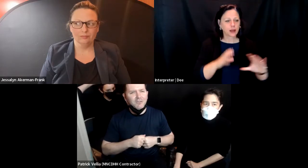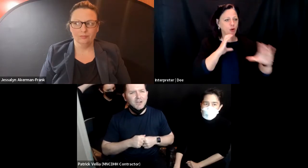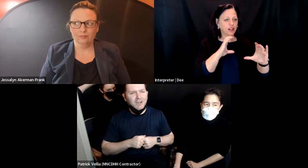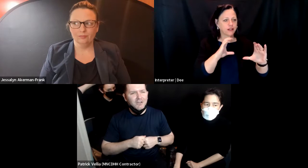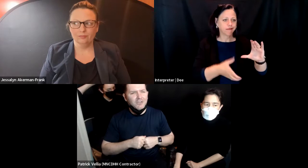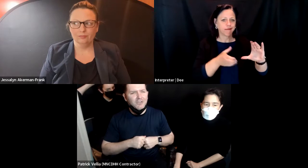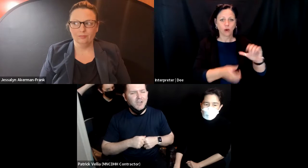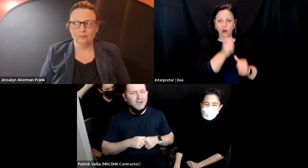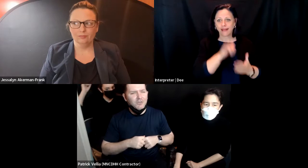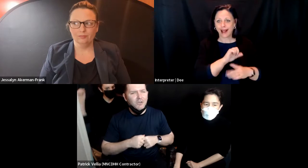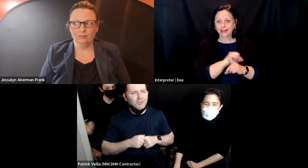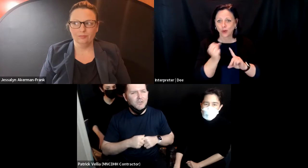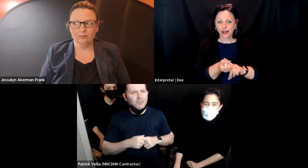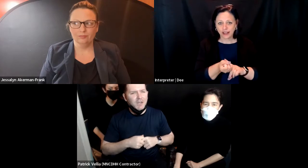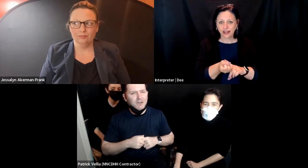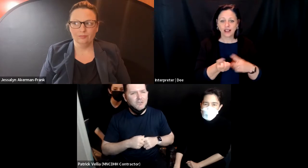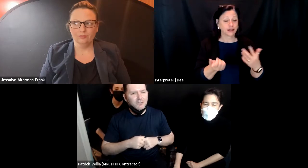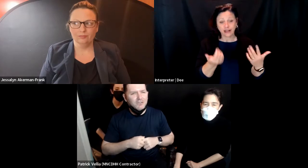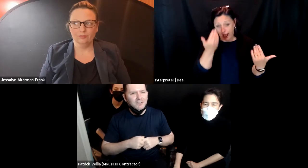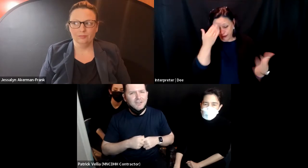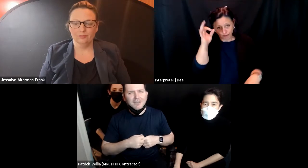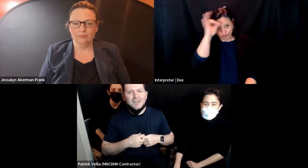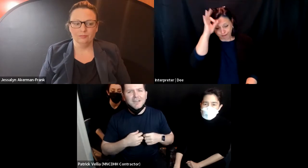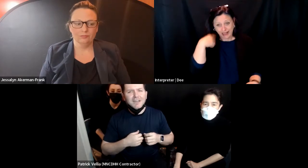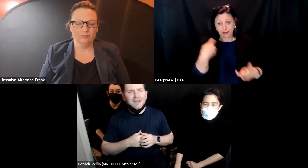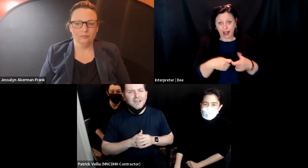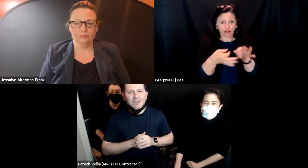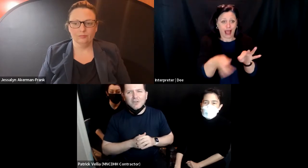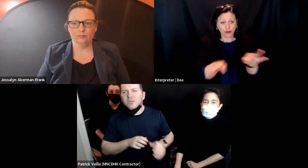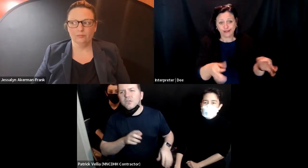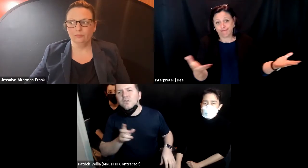But then at work, fingerspelling fine, everybody else now, 70% of my team is Spanish speaking.